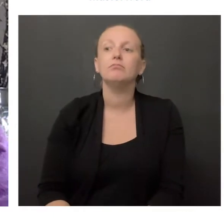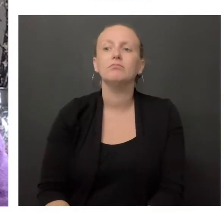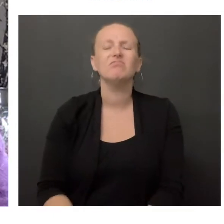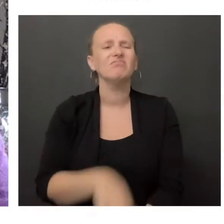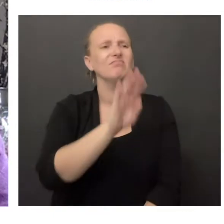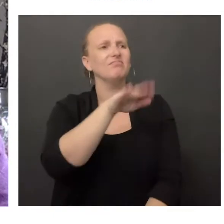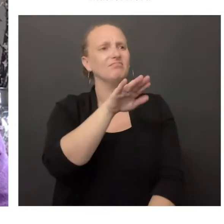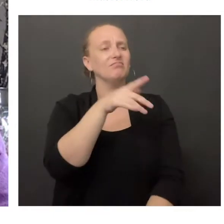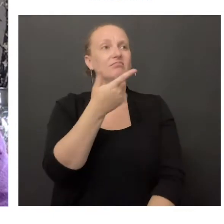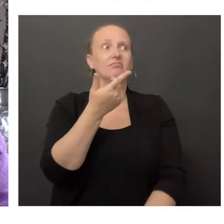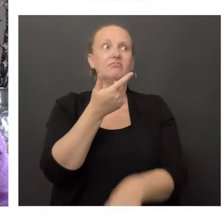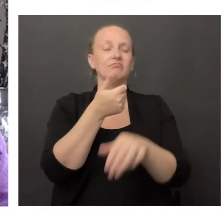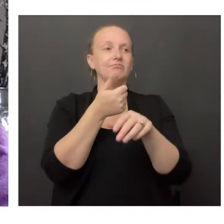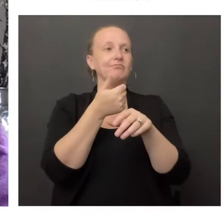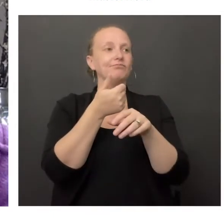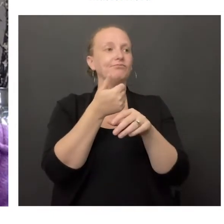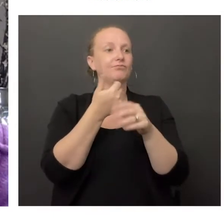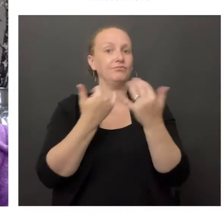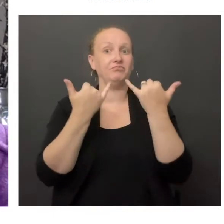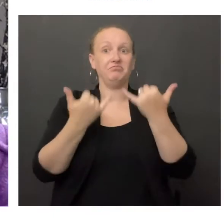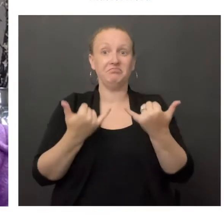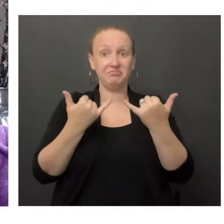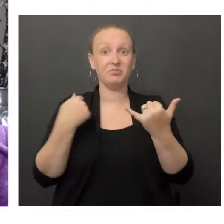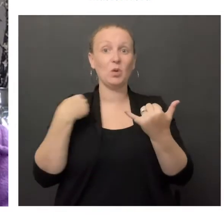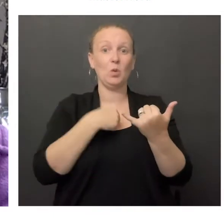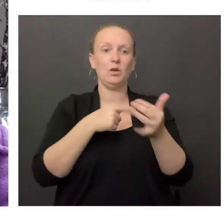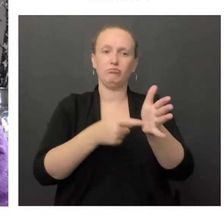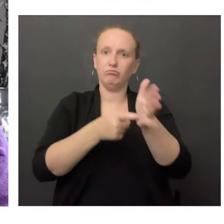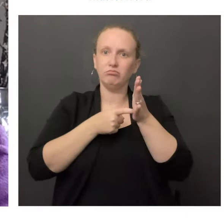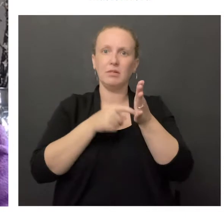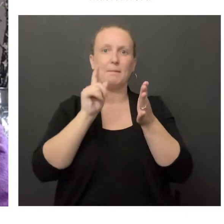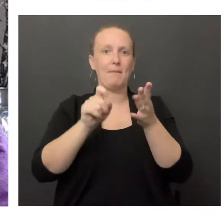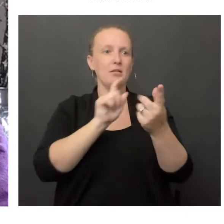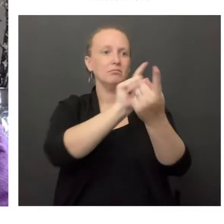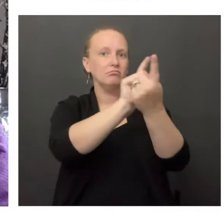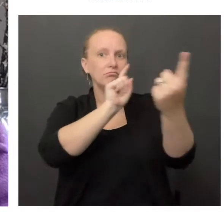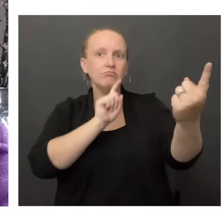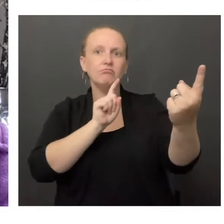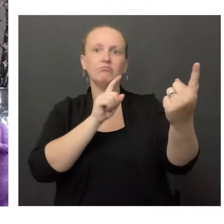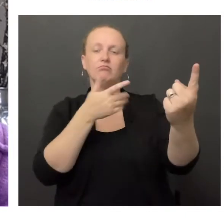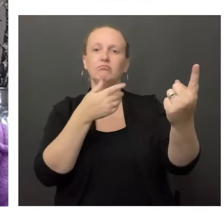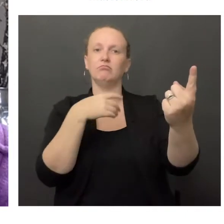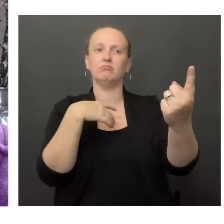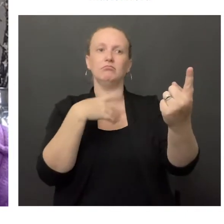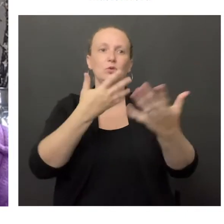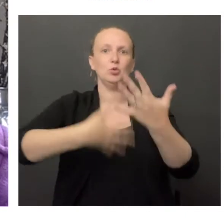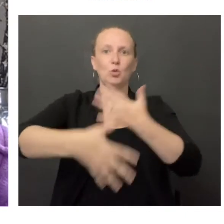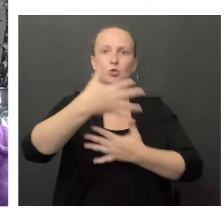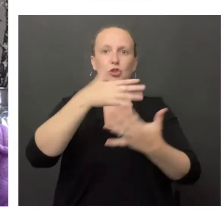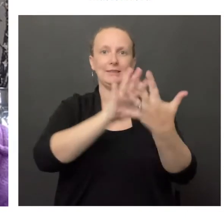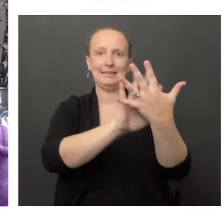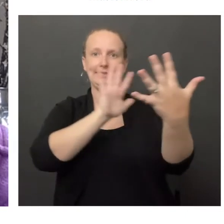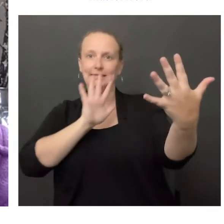at this time when we have to deal with social distancing and with people not being